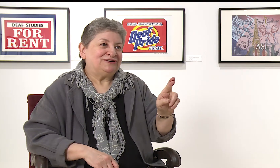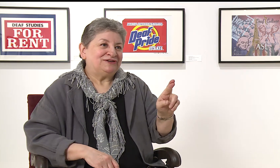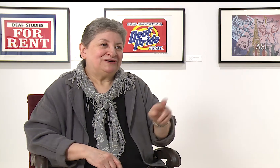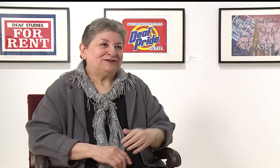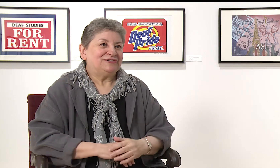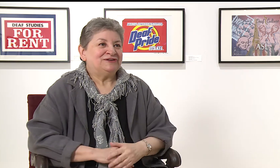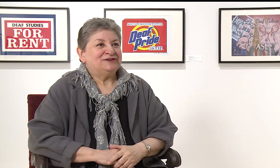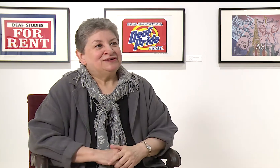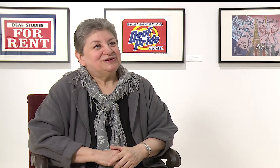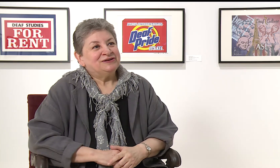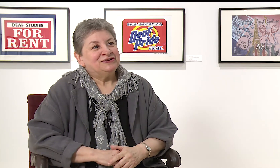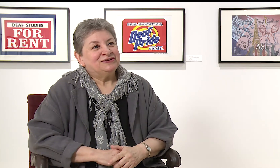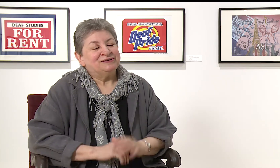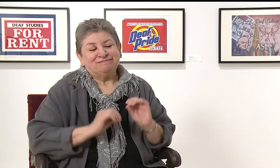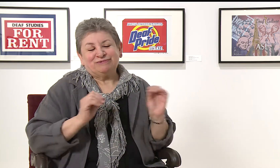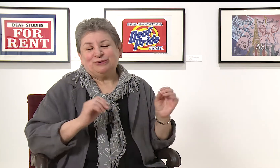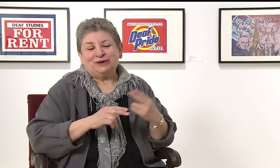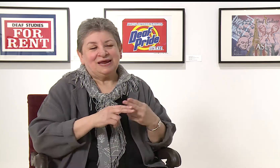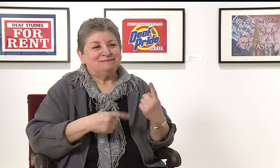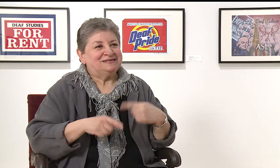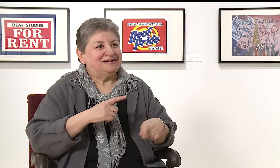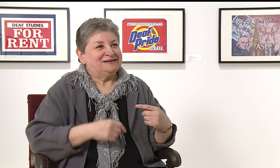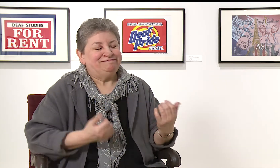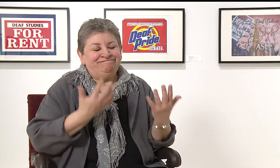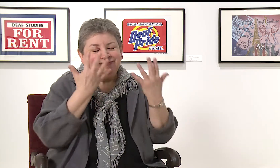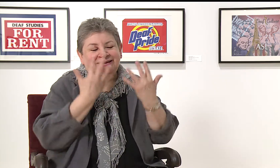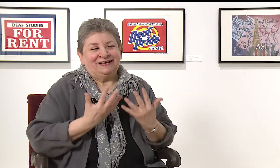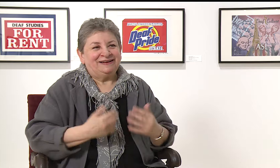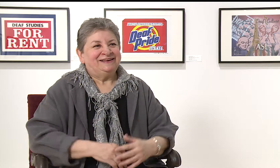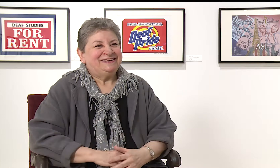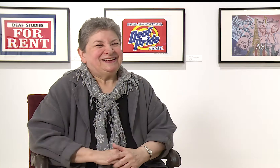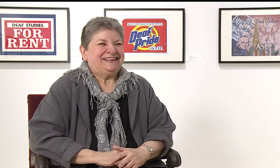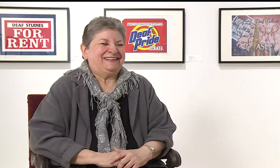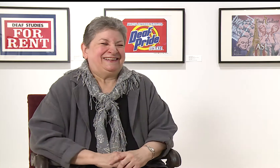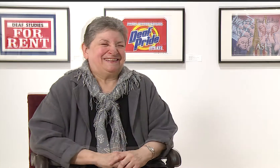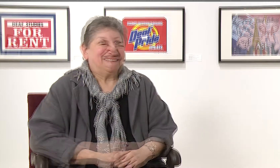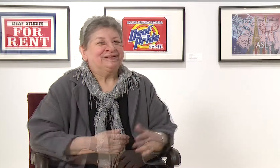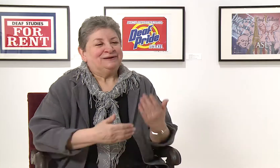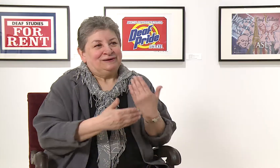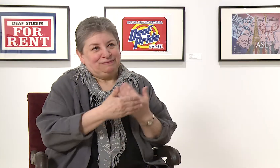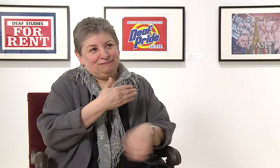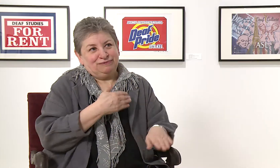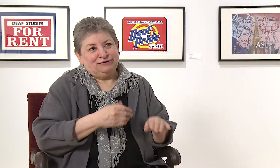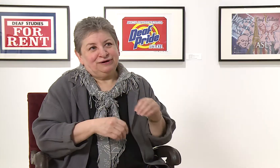Hi. My name is Ann Silver. Unfortunately, I don't have a name sign.